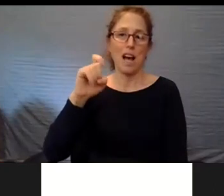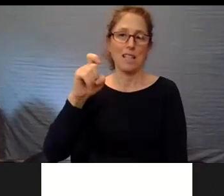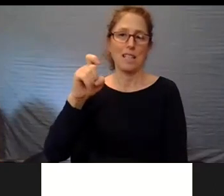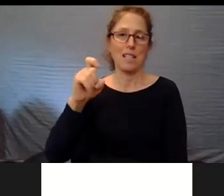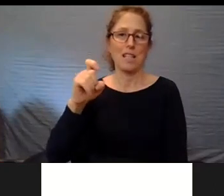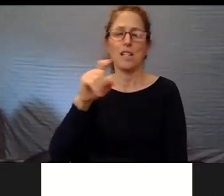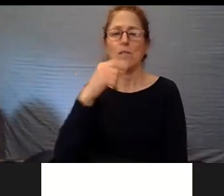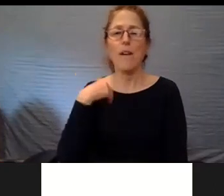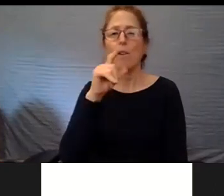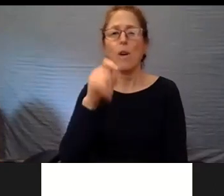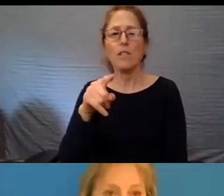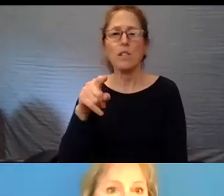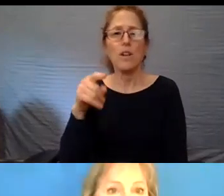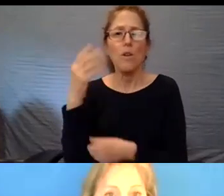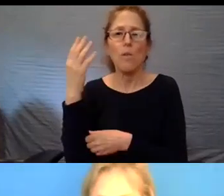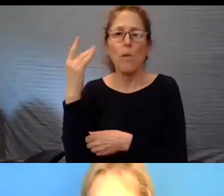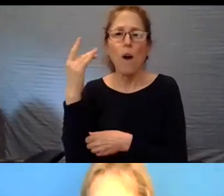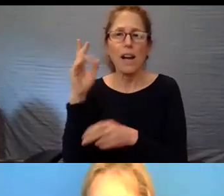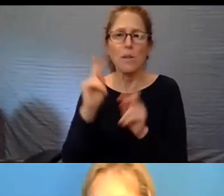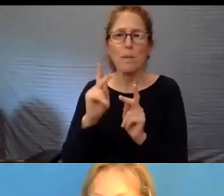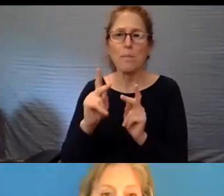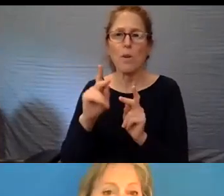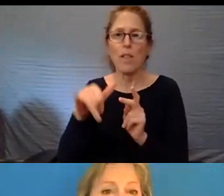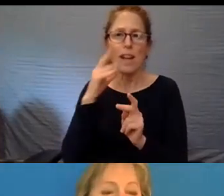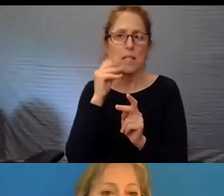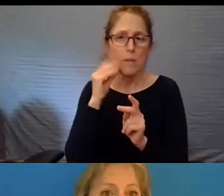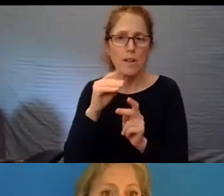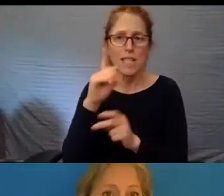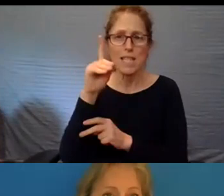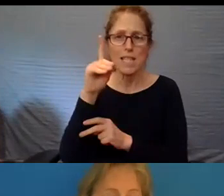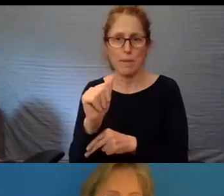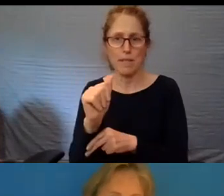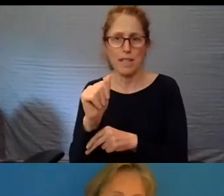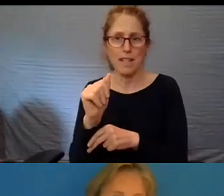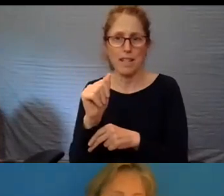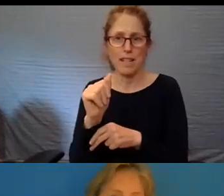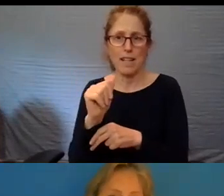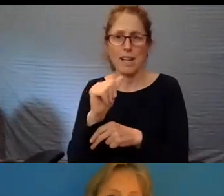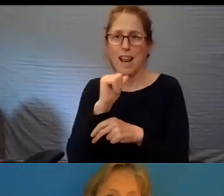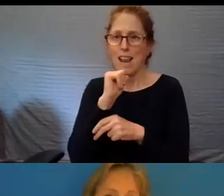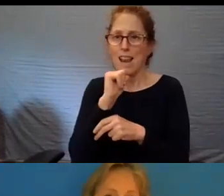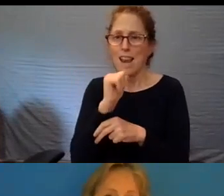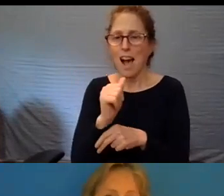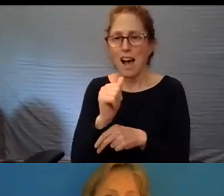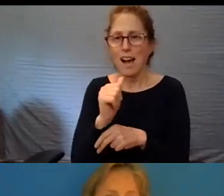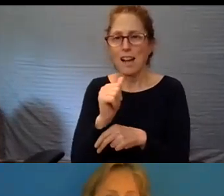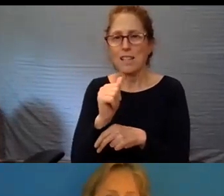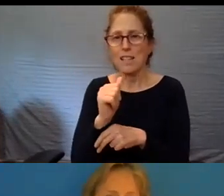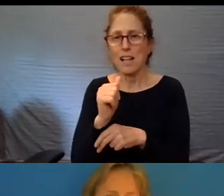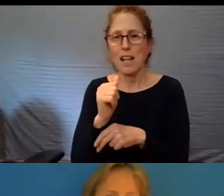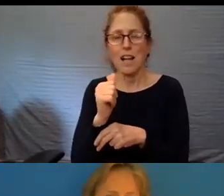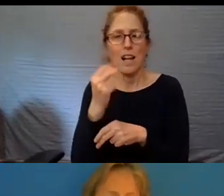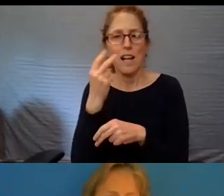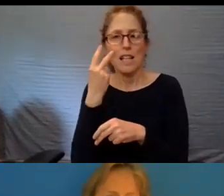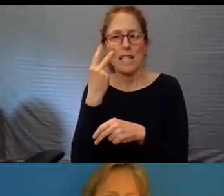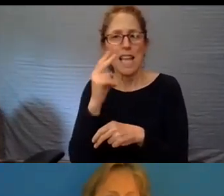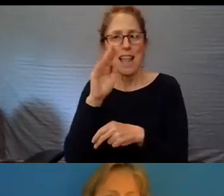Why do people that experience the disability not regard their life with the